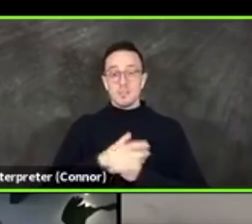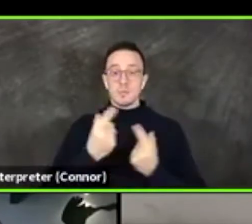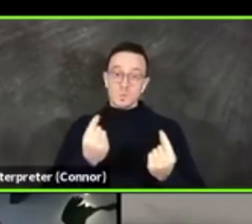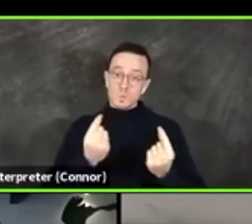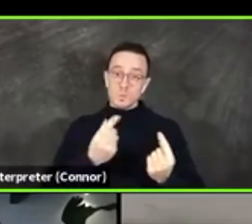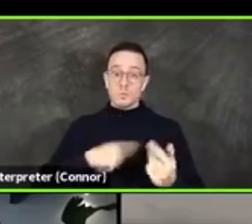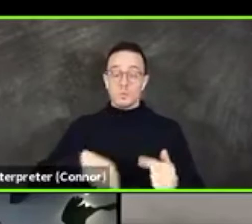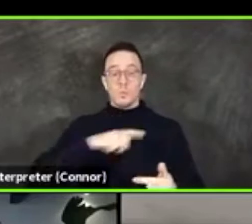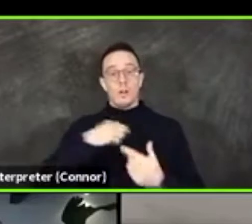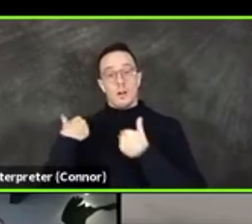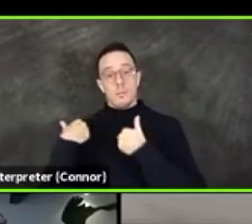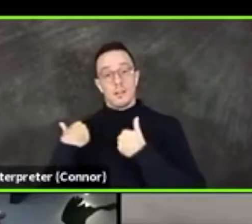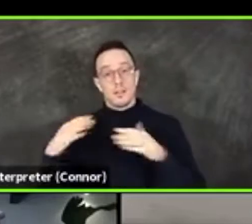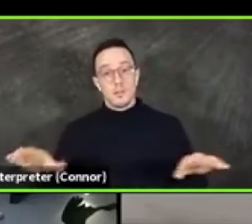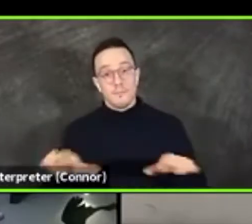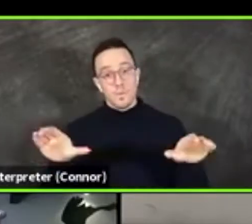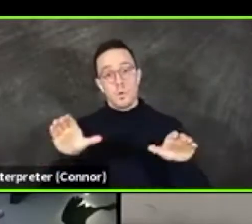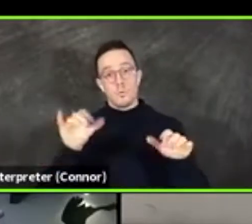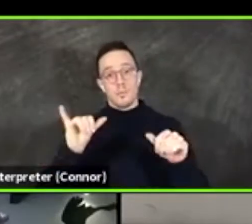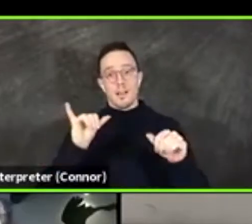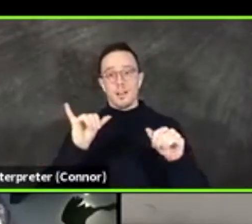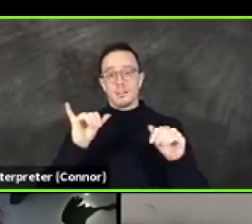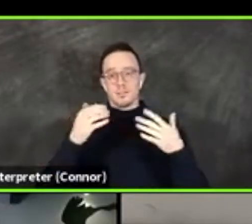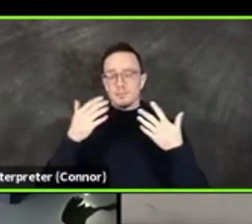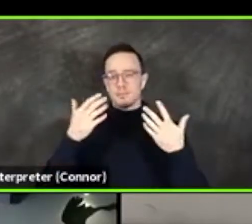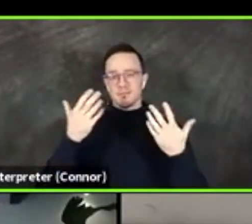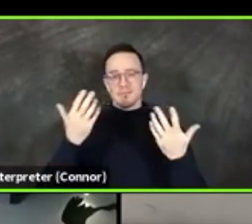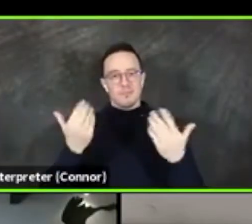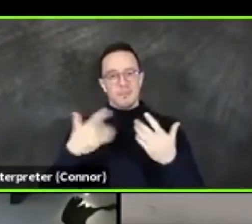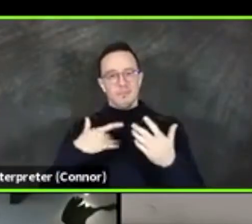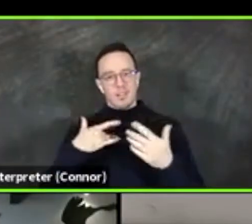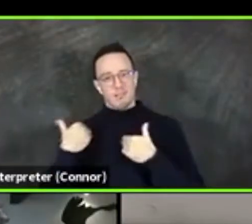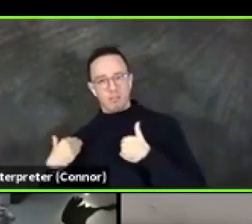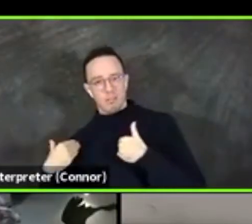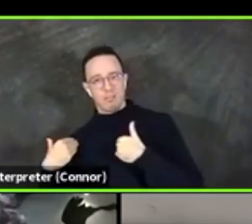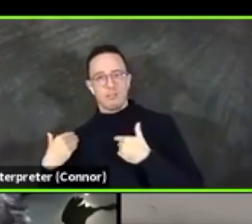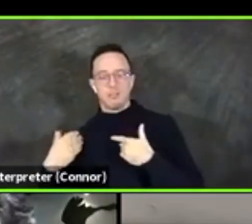EASILY, COLLAPSED INTO, A REPRODUCTION, OF